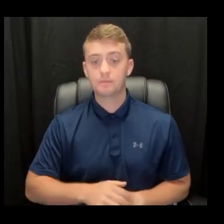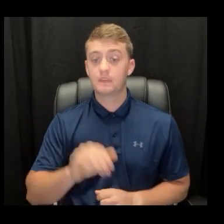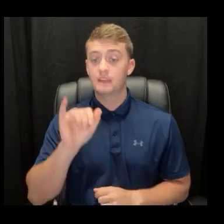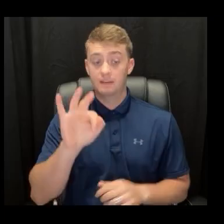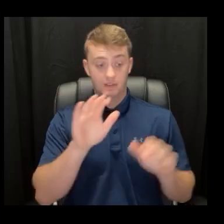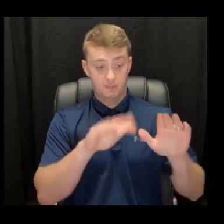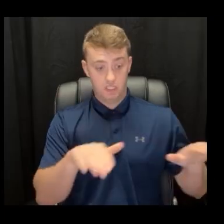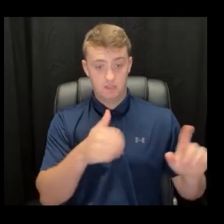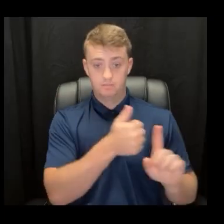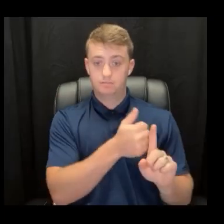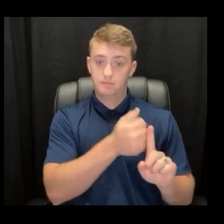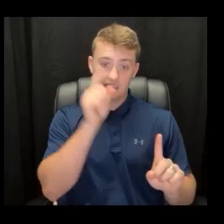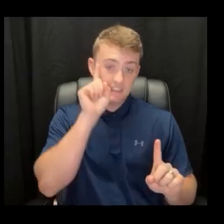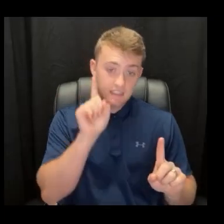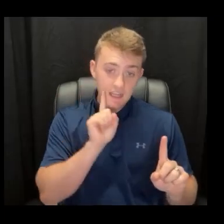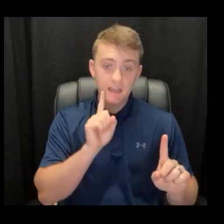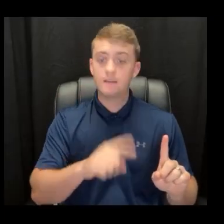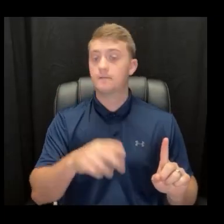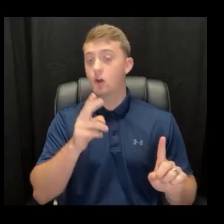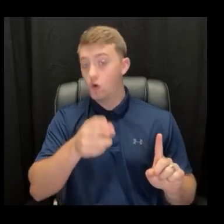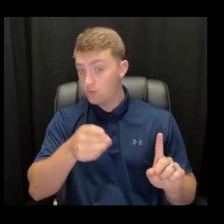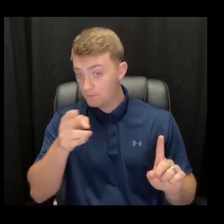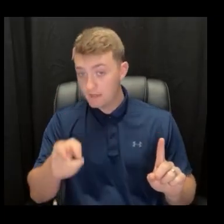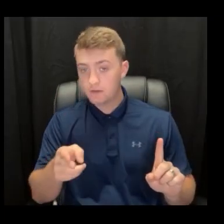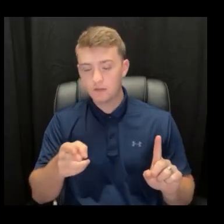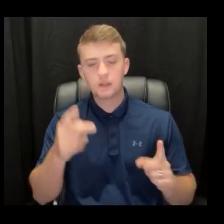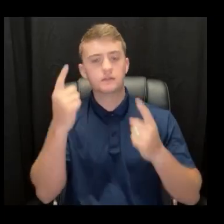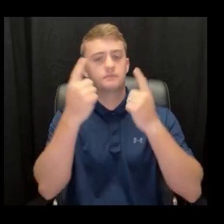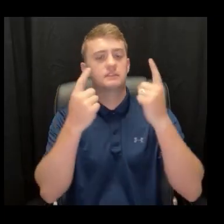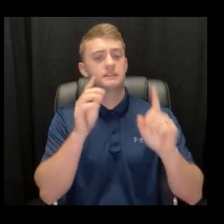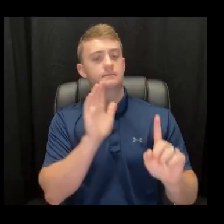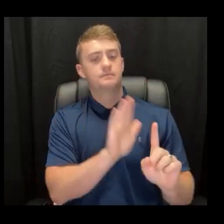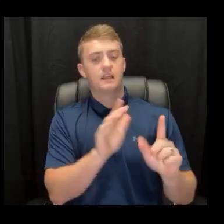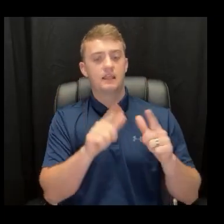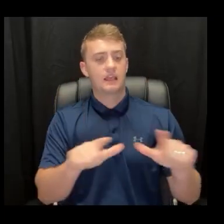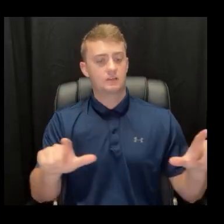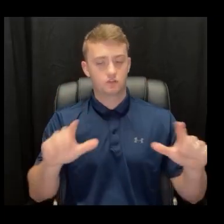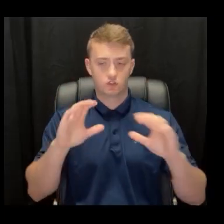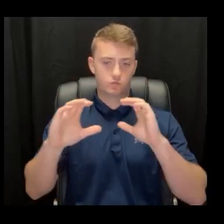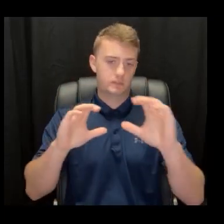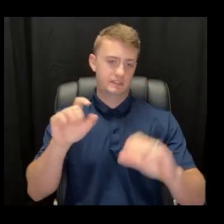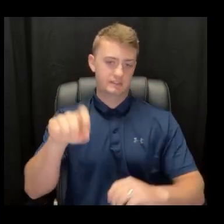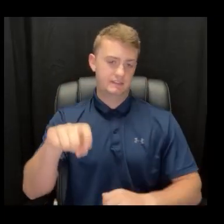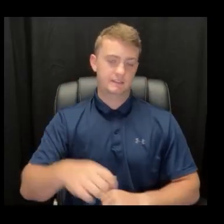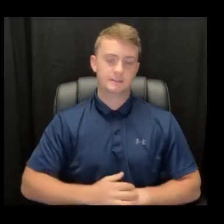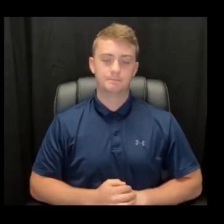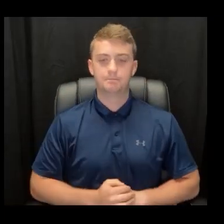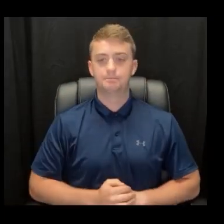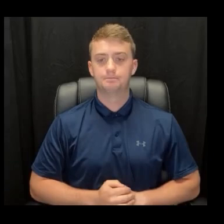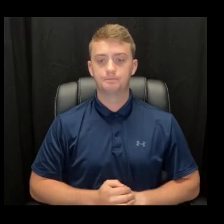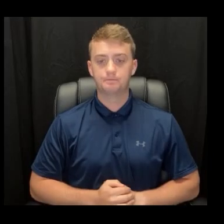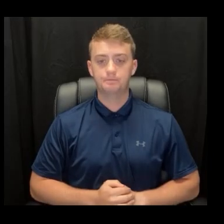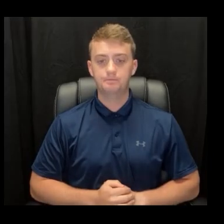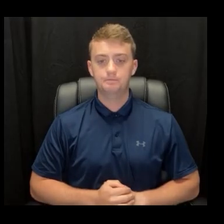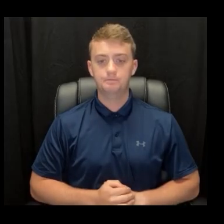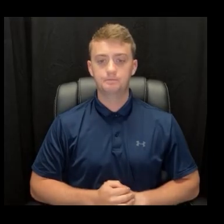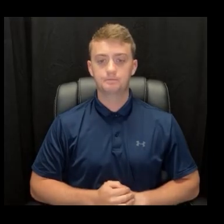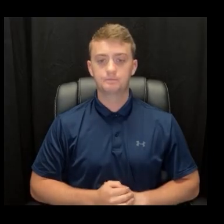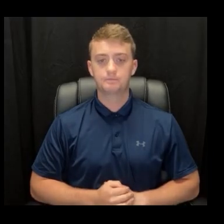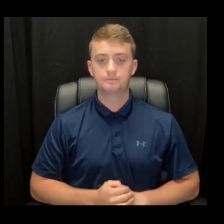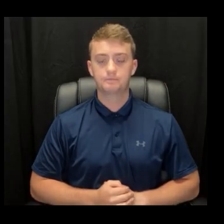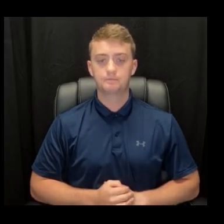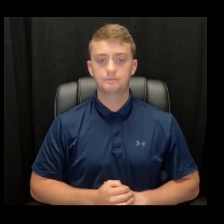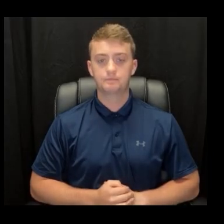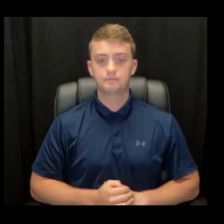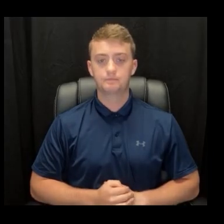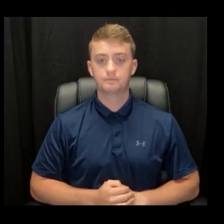child who is deaf or heart of hearing, consider the child's language and communication needs.